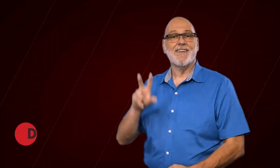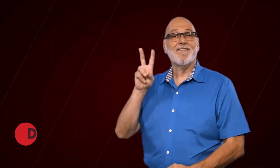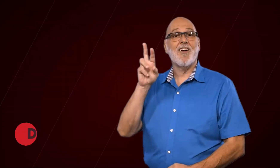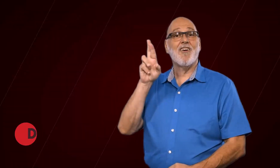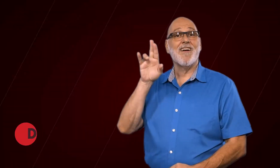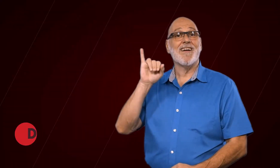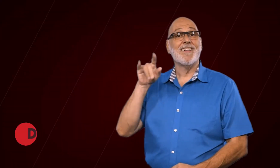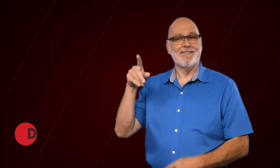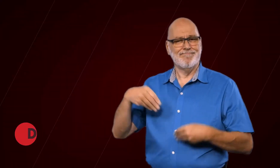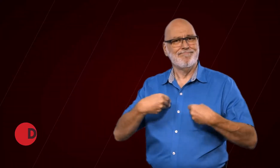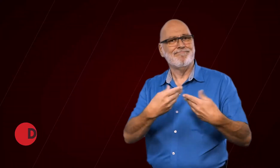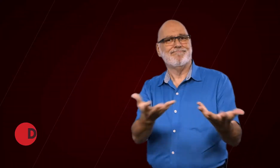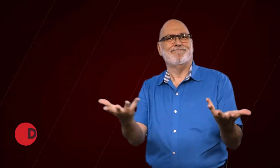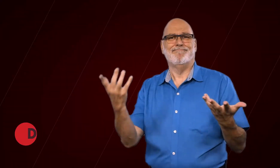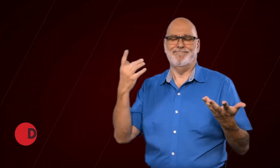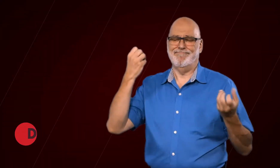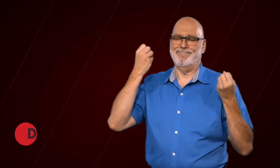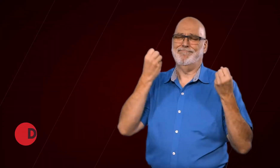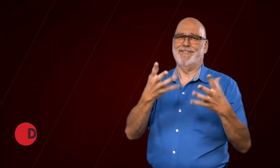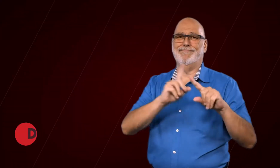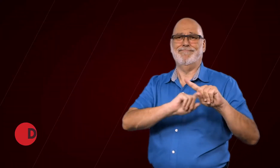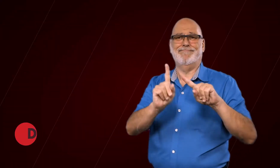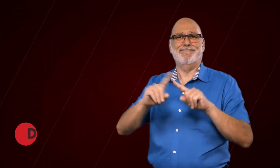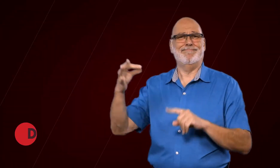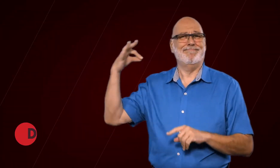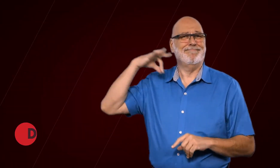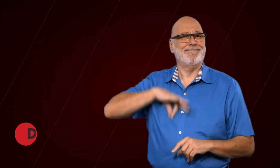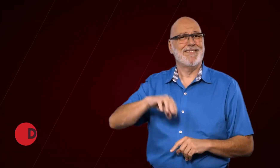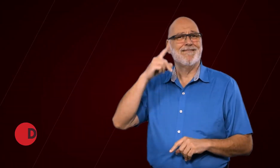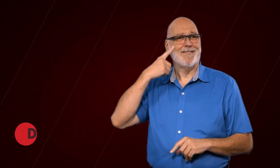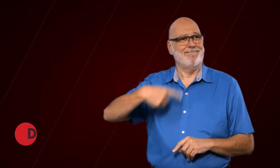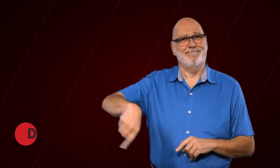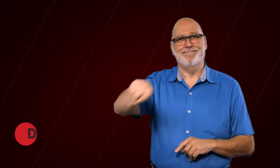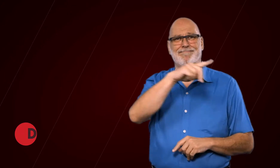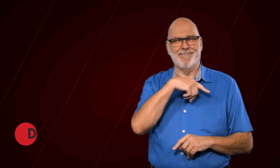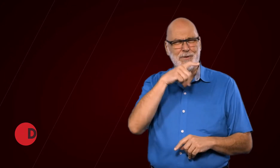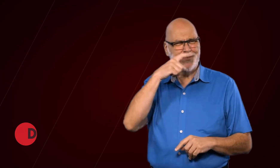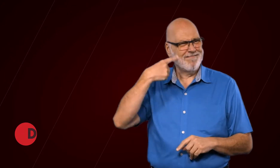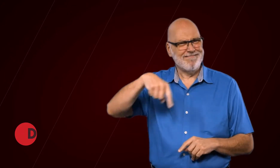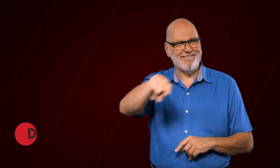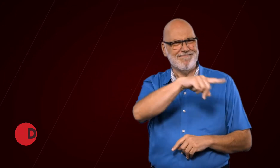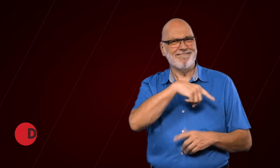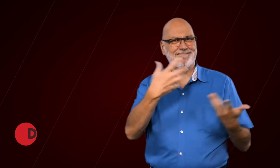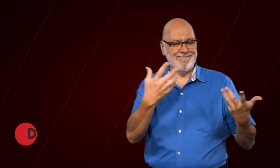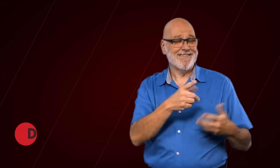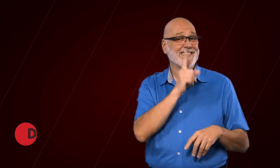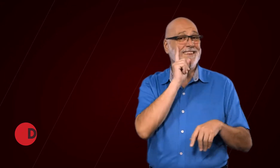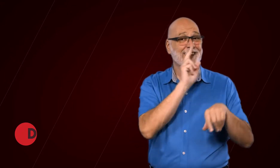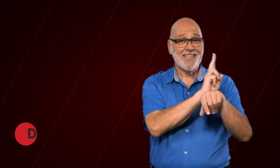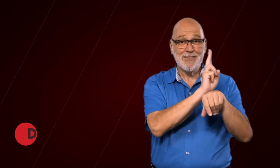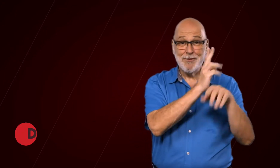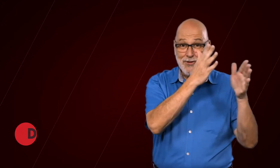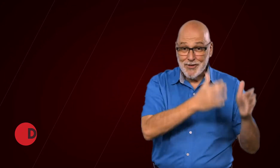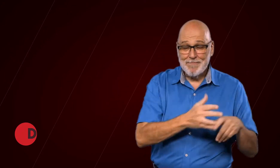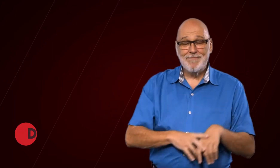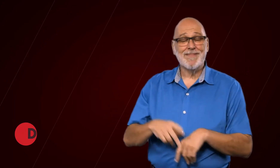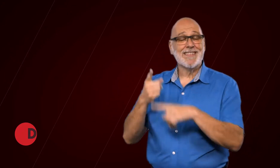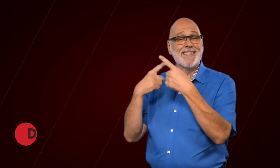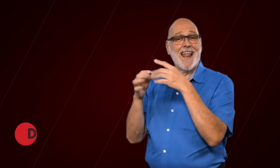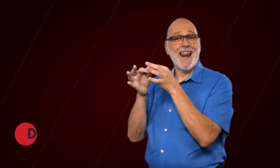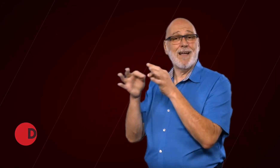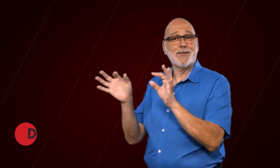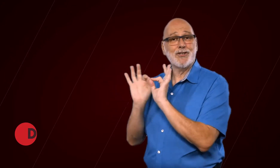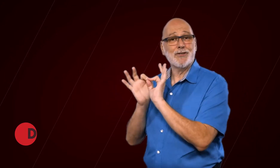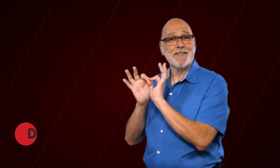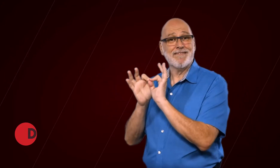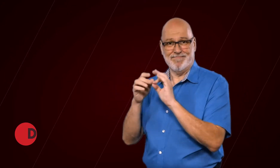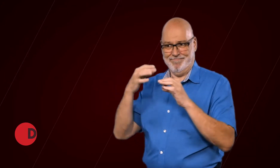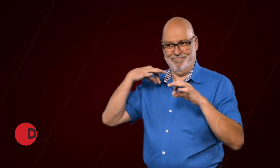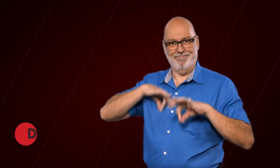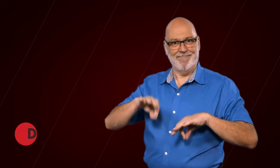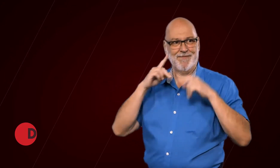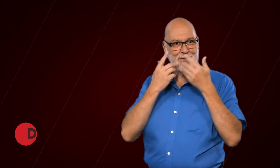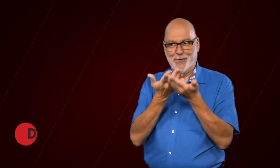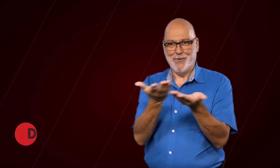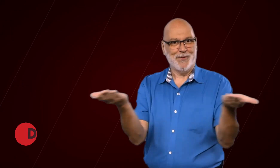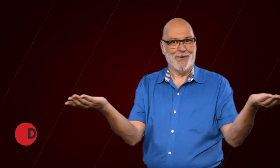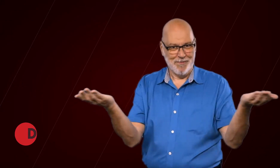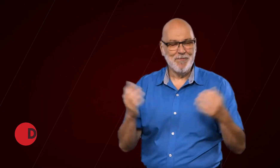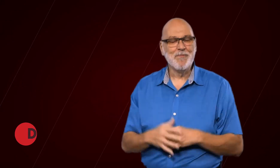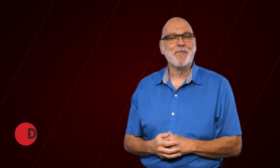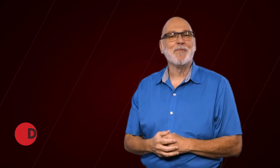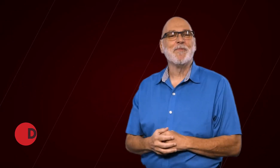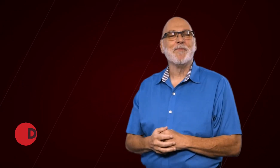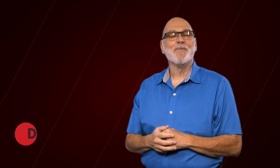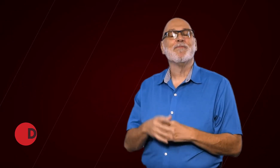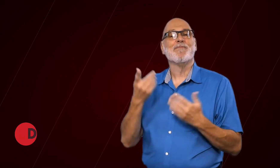[Anselmo]: VRI delivers many benefits to both Deaf consumers and Sign Language interpreters.